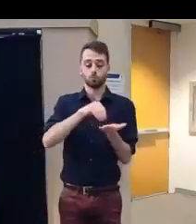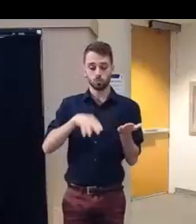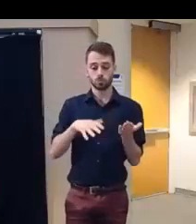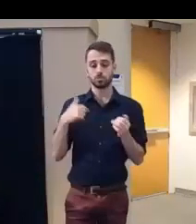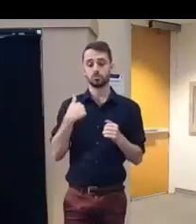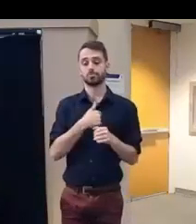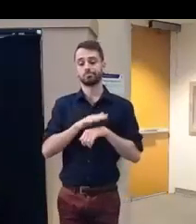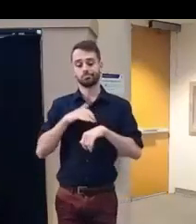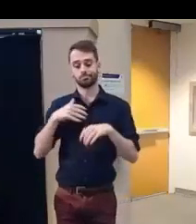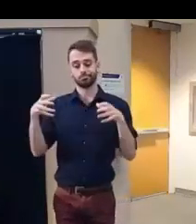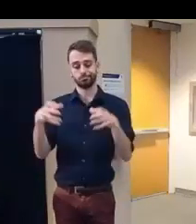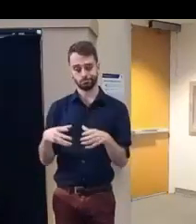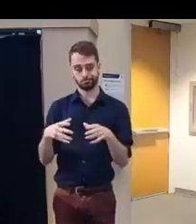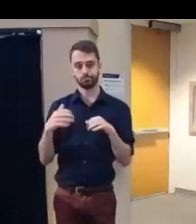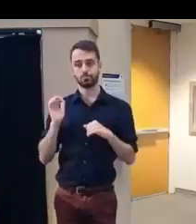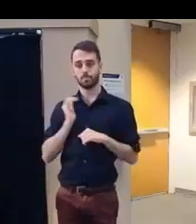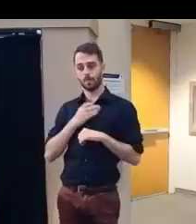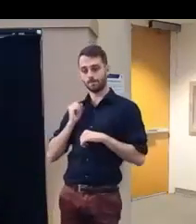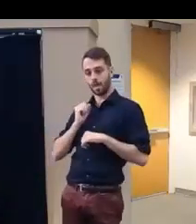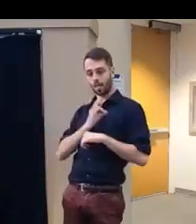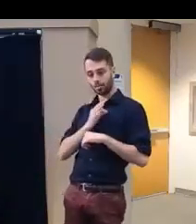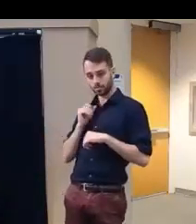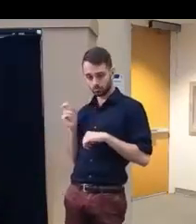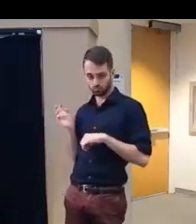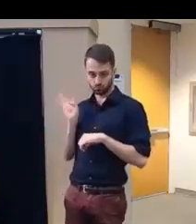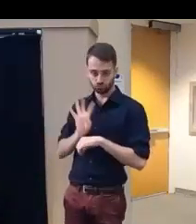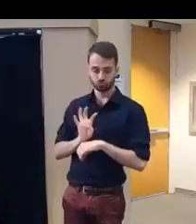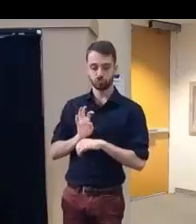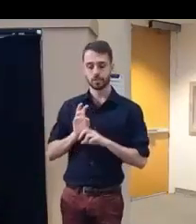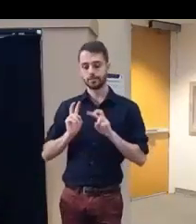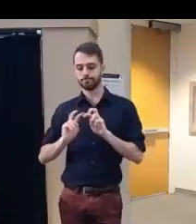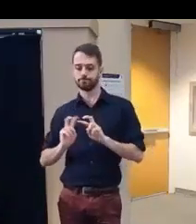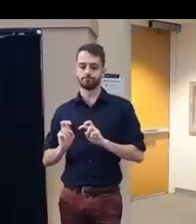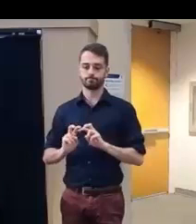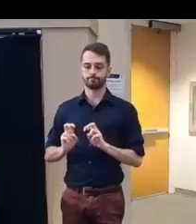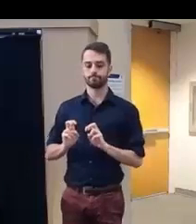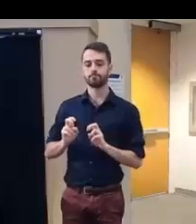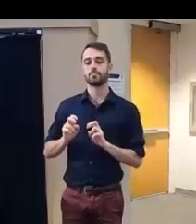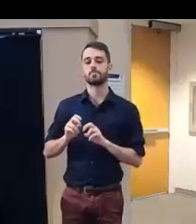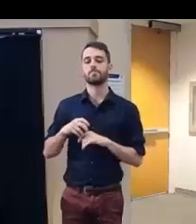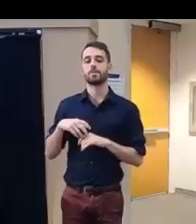our goal is to give individual feedback to evaluators develop a pocket card resource